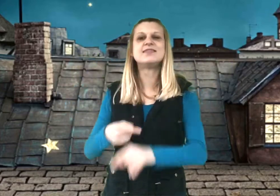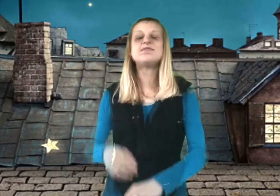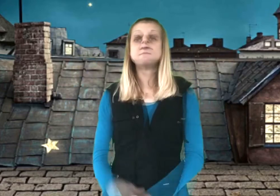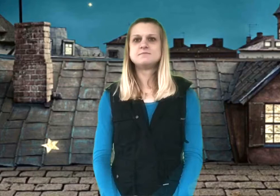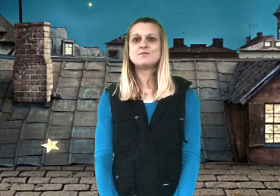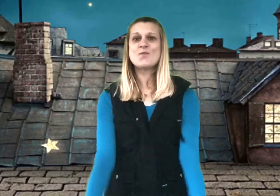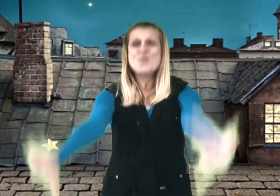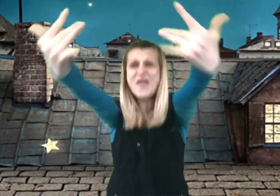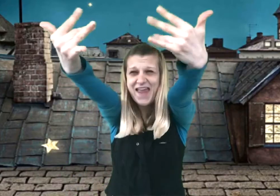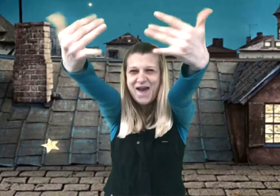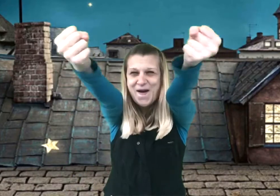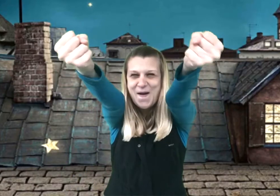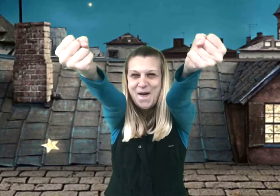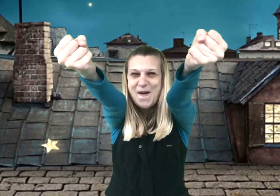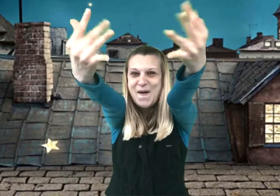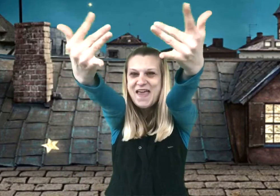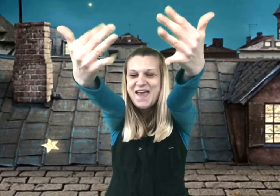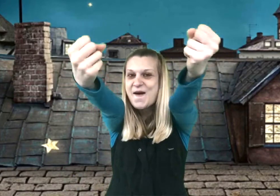Wait a minute! Hold up! Wait!